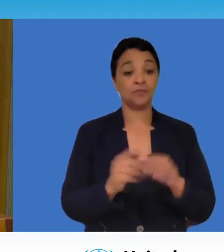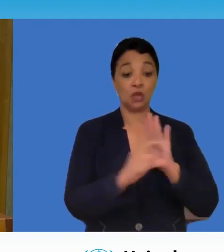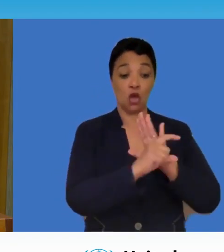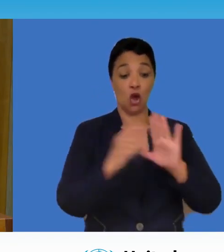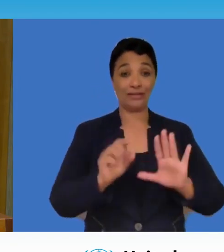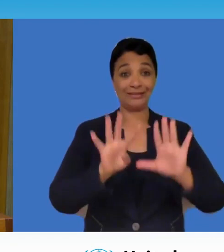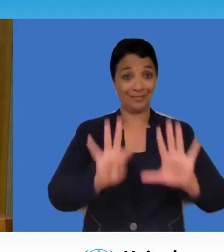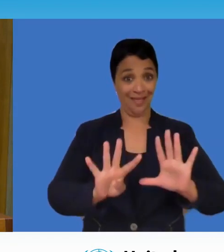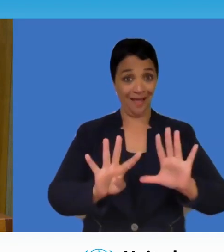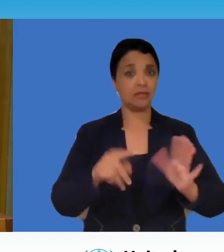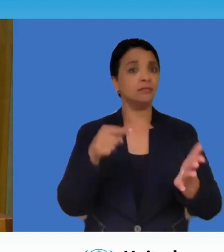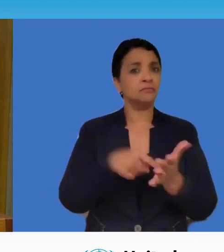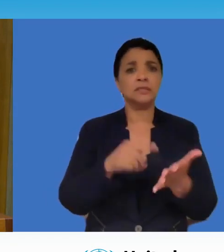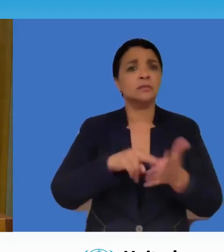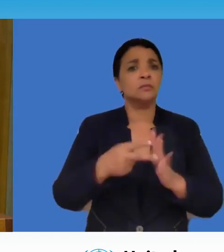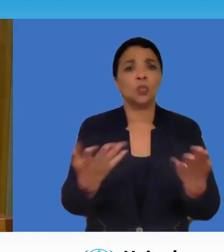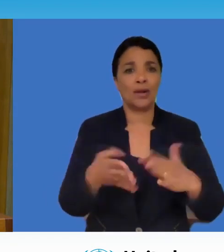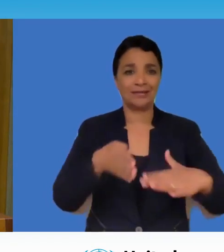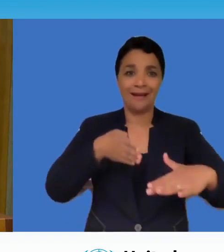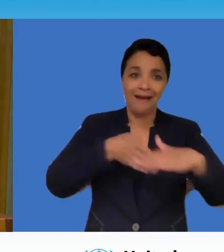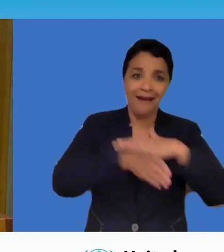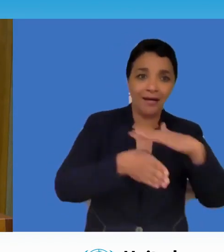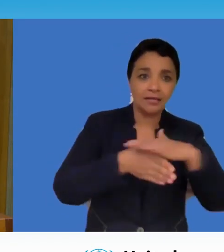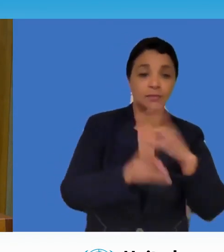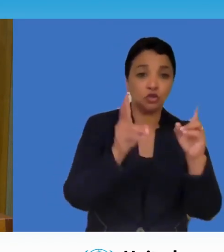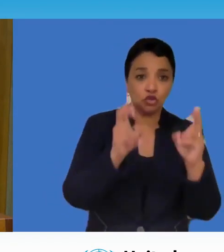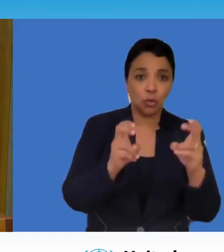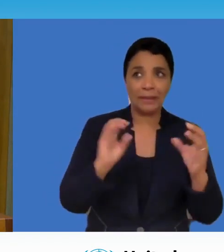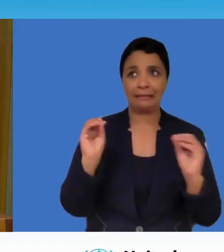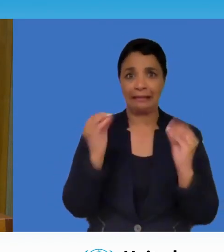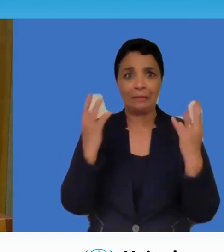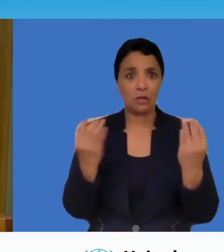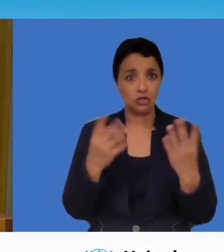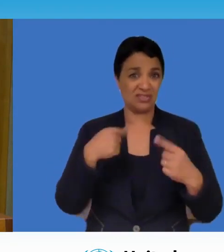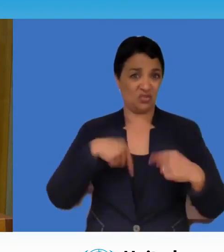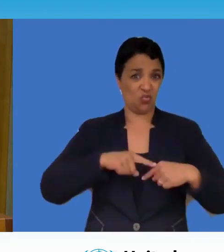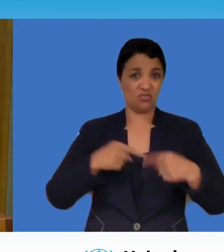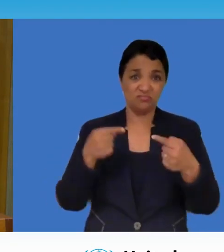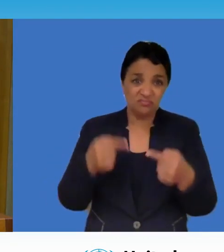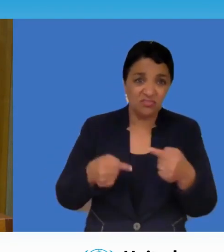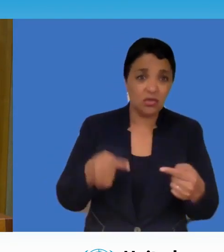few article 9 which of course emphasizes is the need for accessibility in emergencies this is a